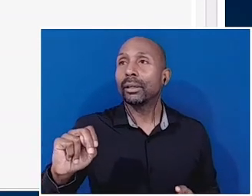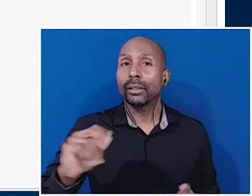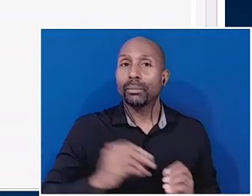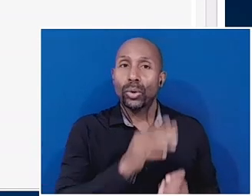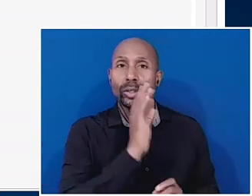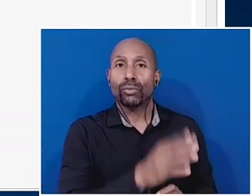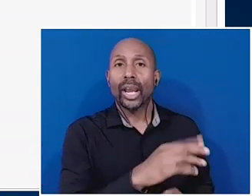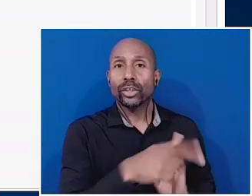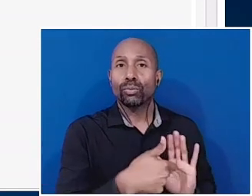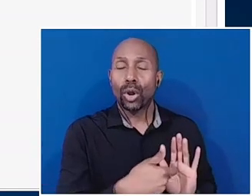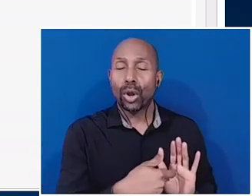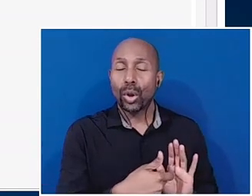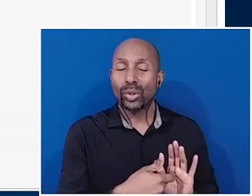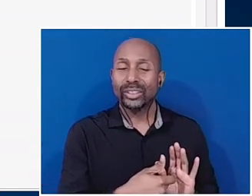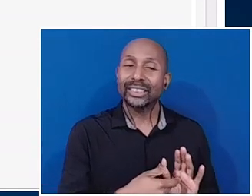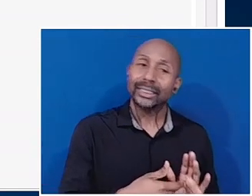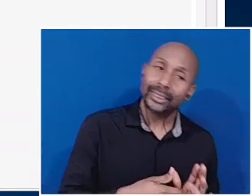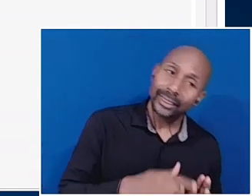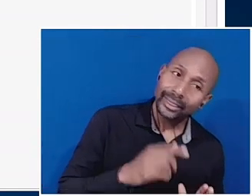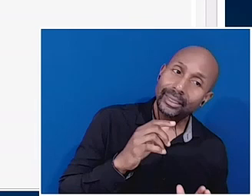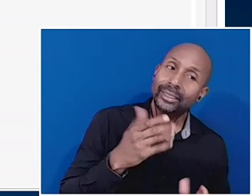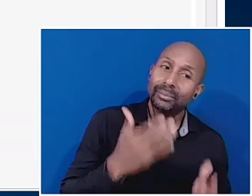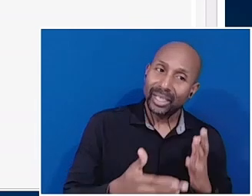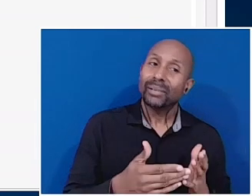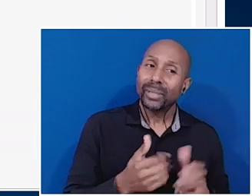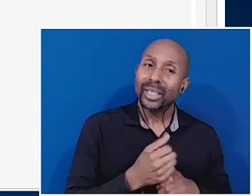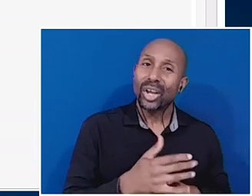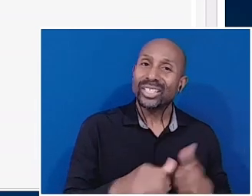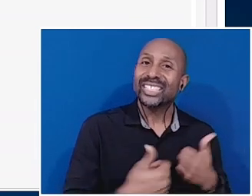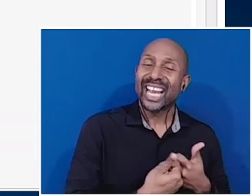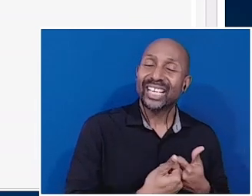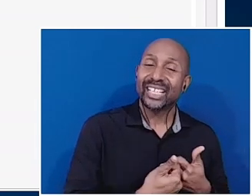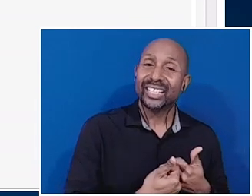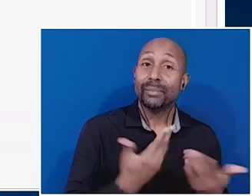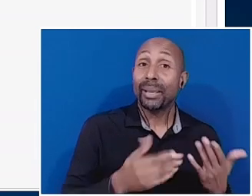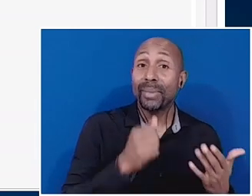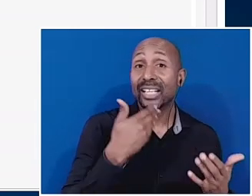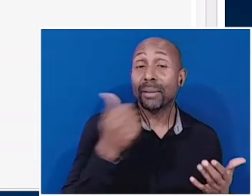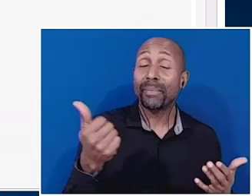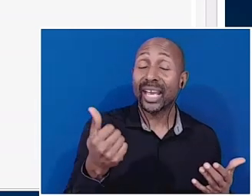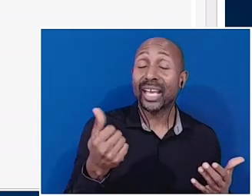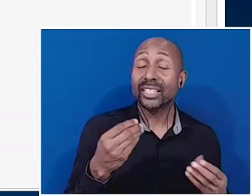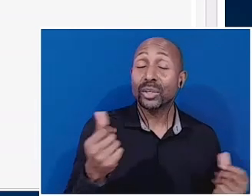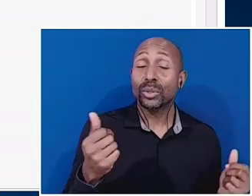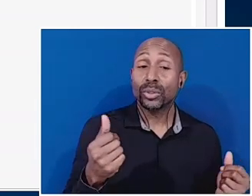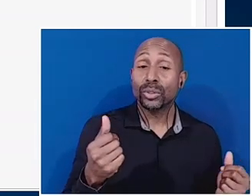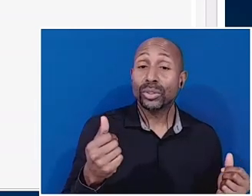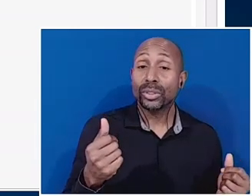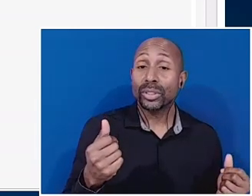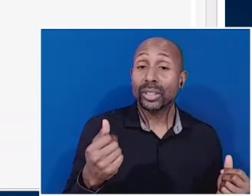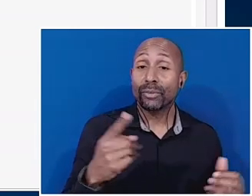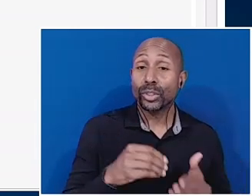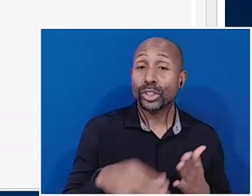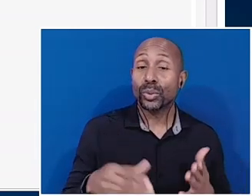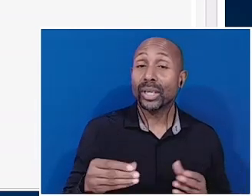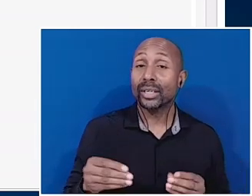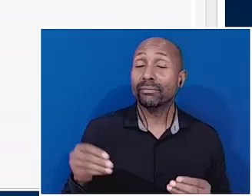that could be challenging and not the best solution for student efficiency. Certainly providing information, and